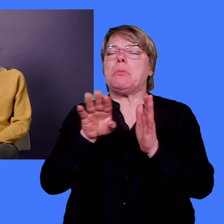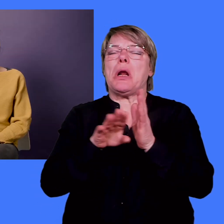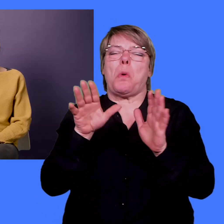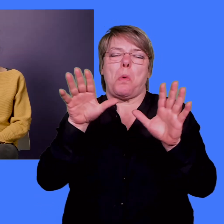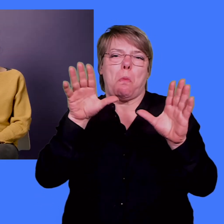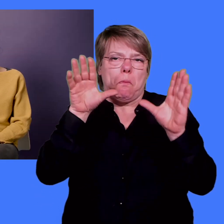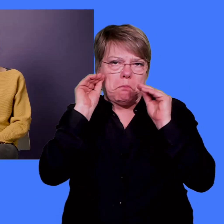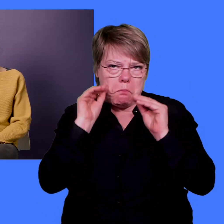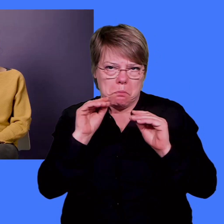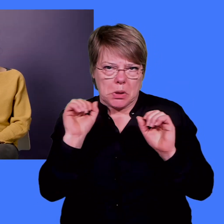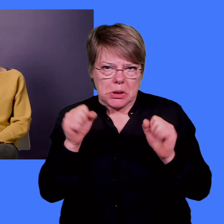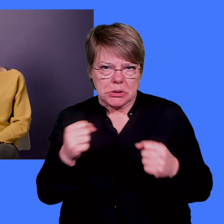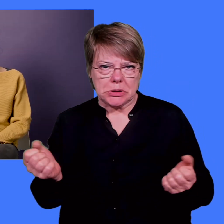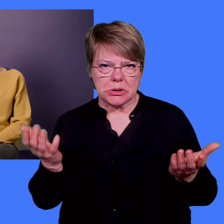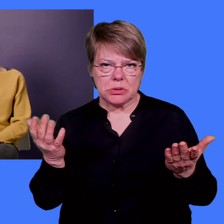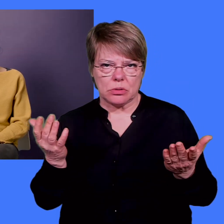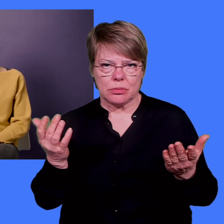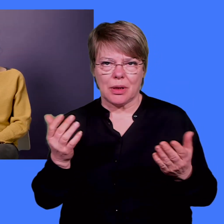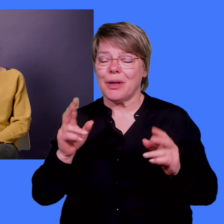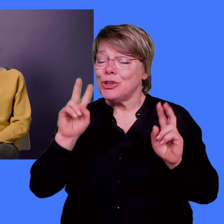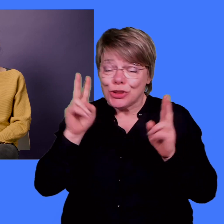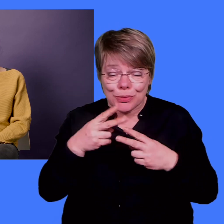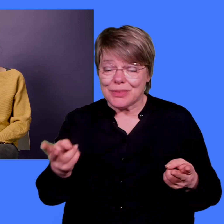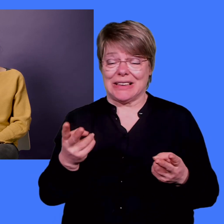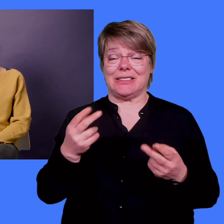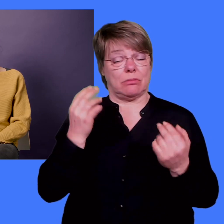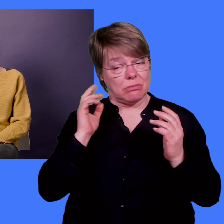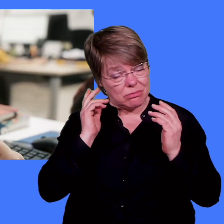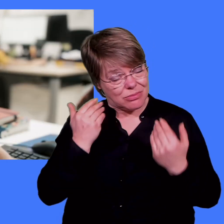what discrimination is and therefore cannot recognize discrimination at all